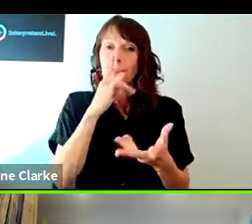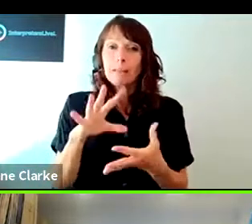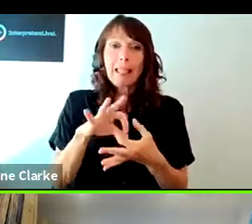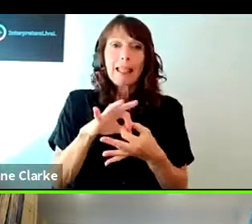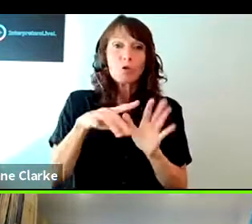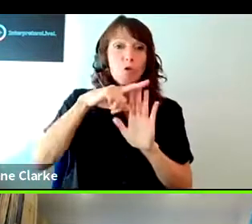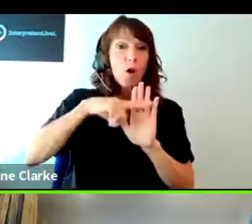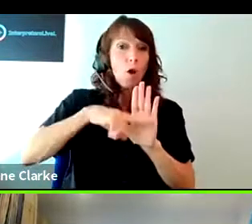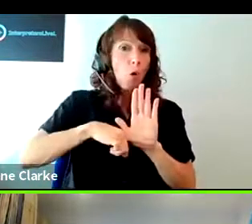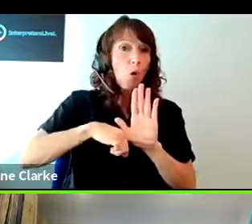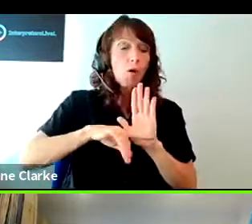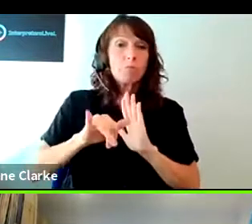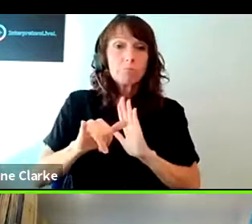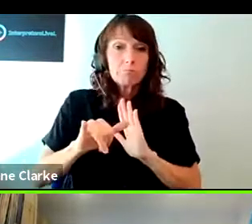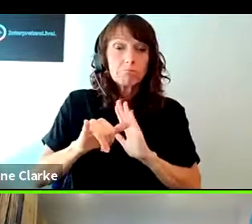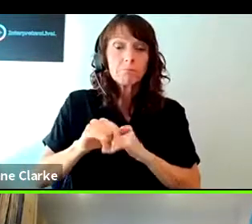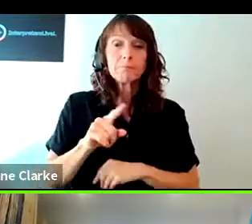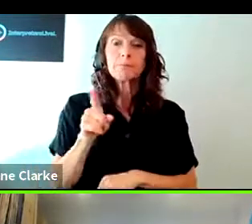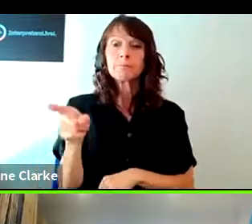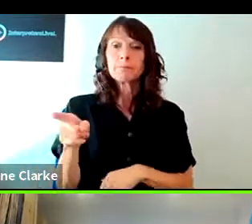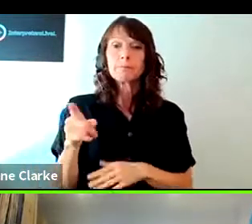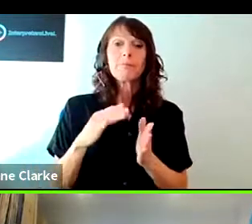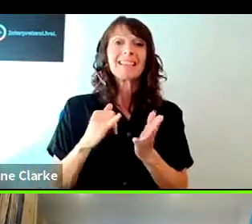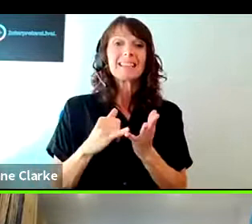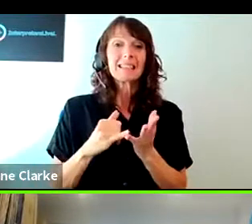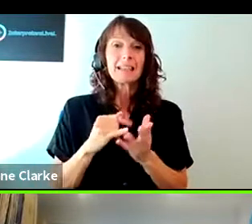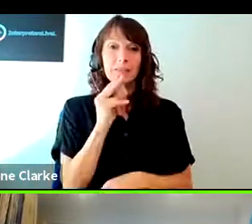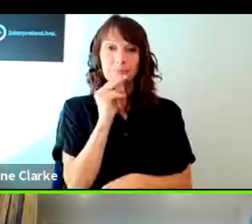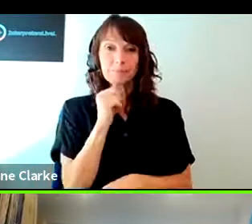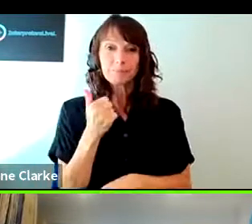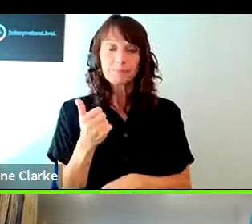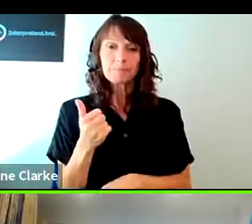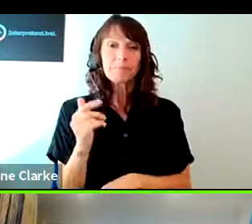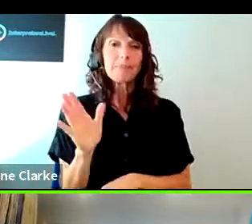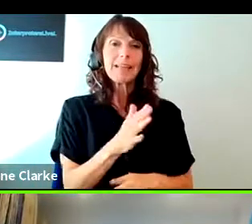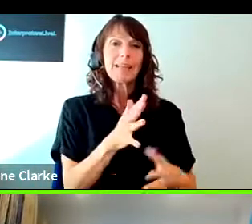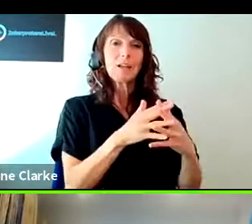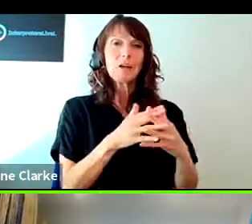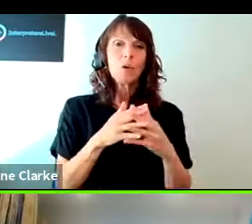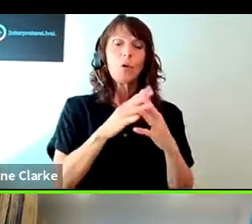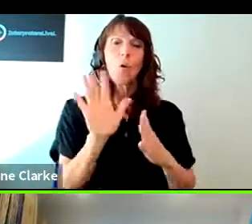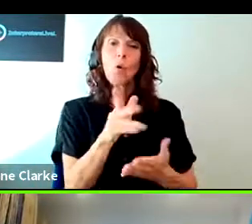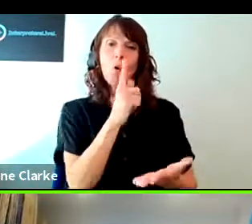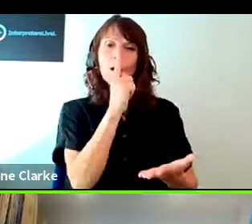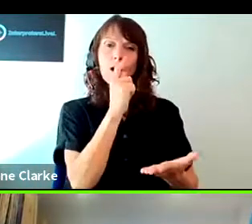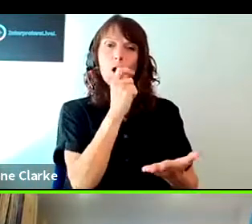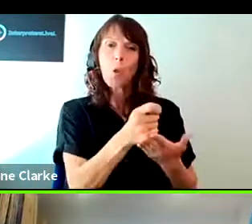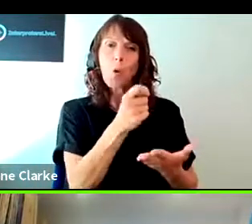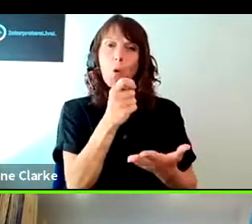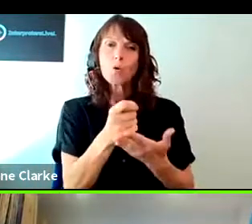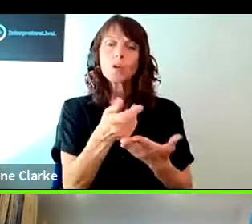There is a difference with, in the U S all of the lawsuits are being brought by